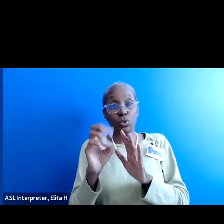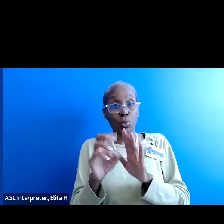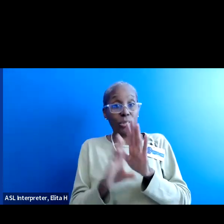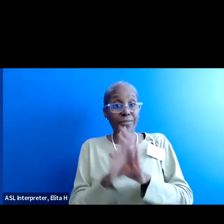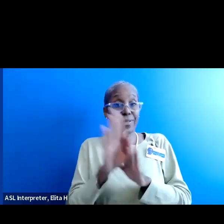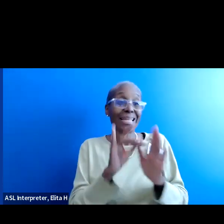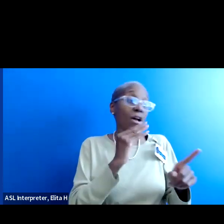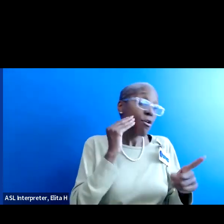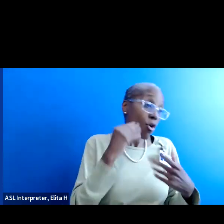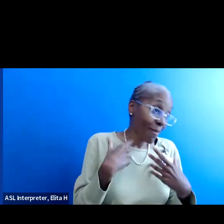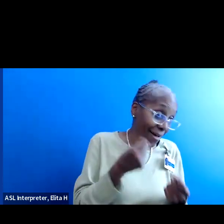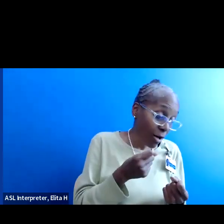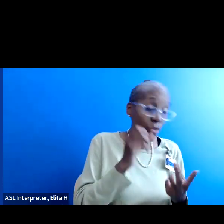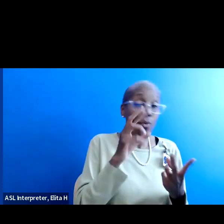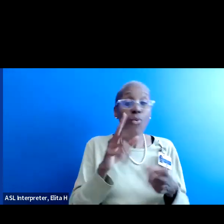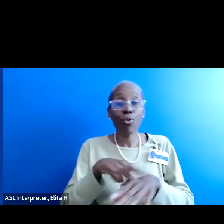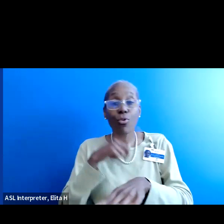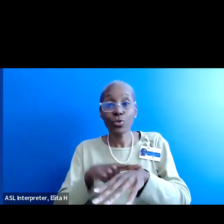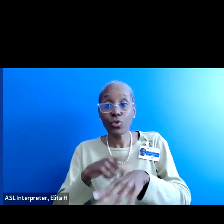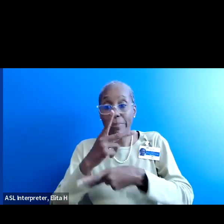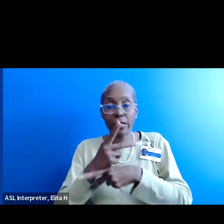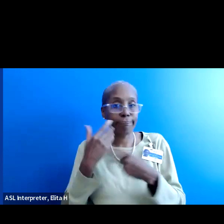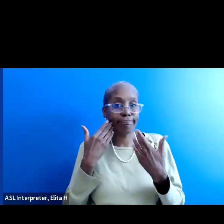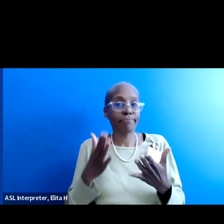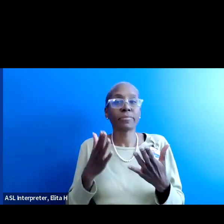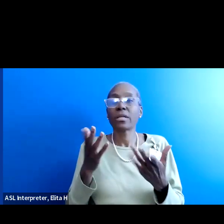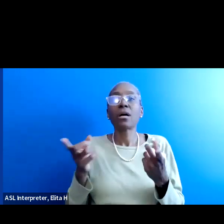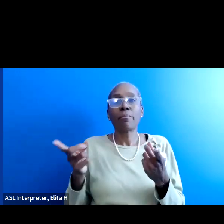was home health or in a long-term care facility, but I'd also reach out to your